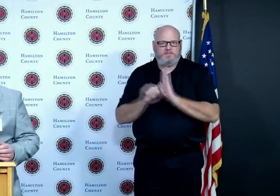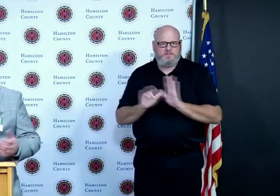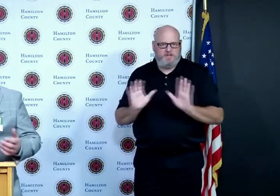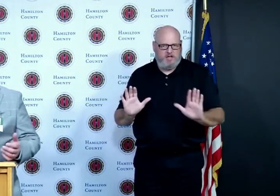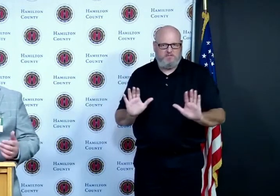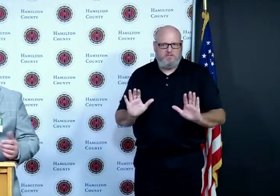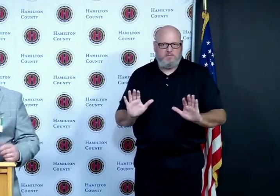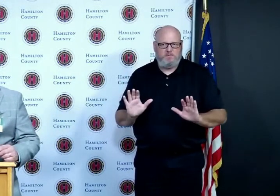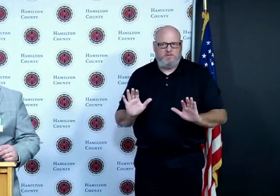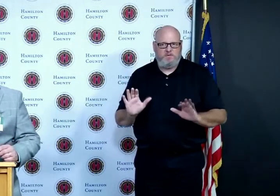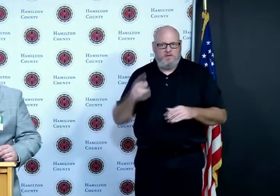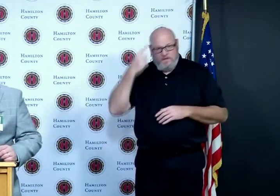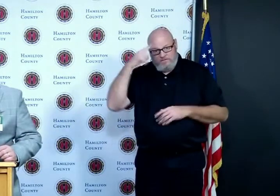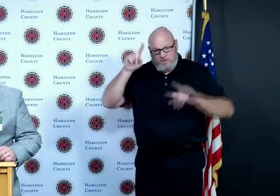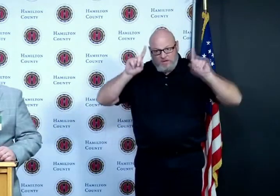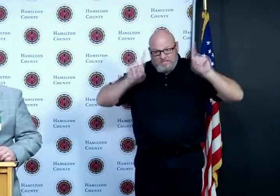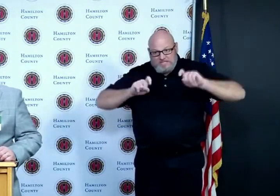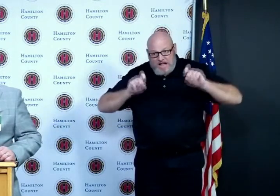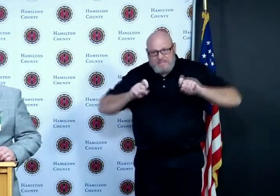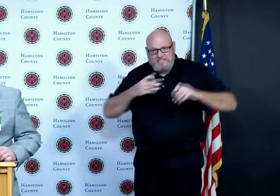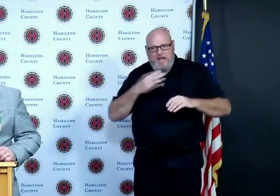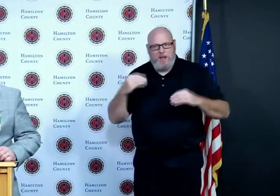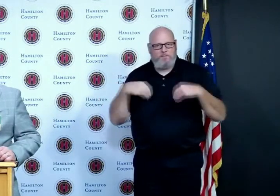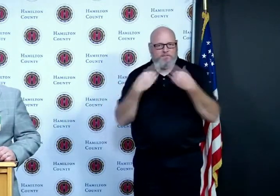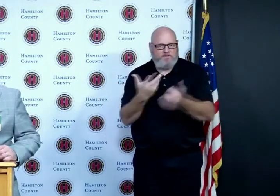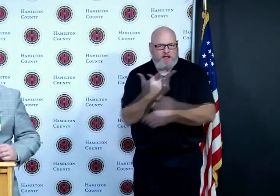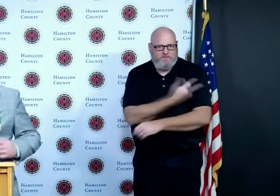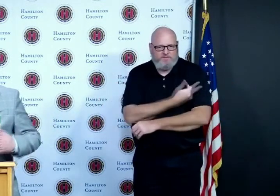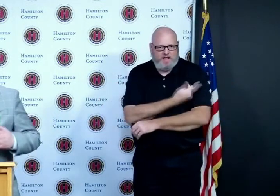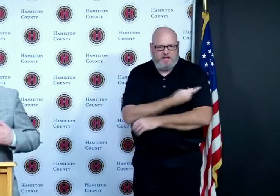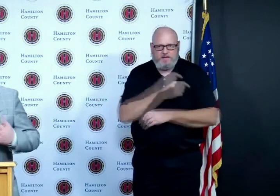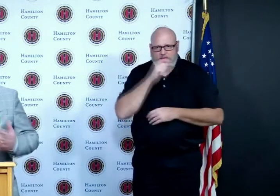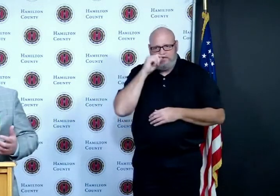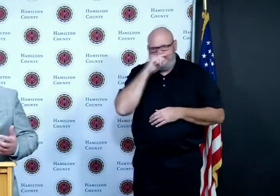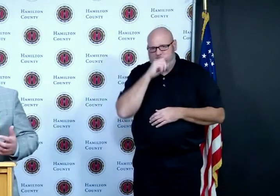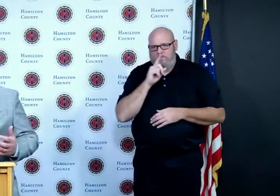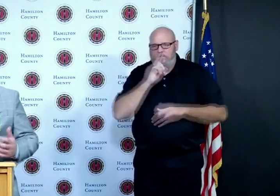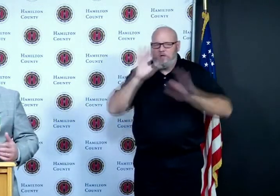remain consistent and from my perspective that's great news that means our community is doing the